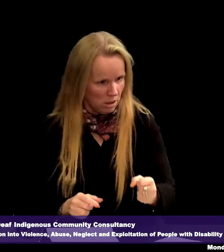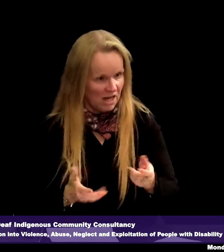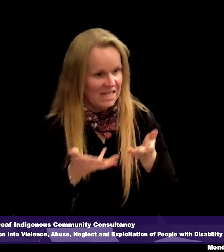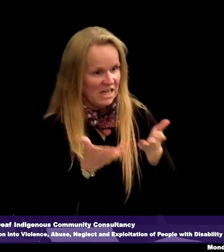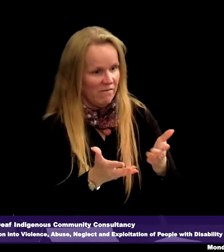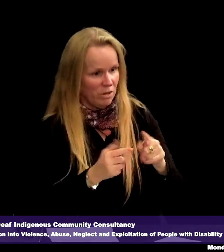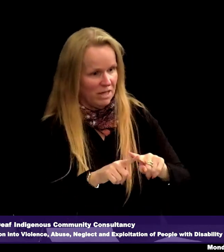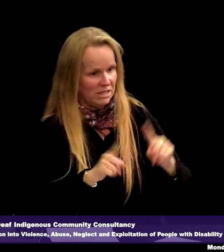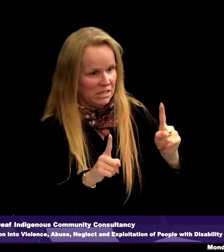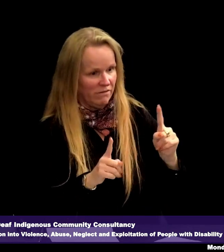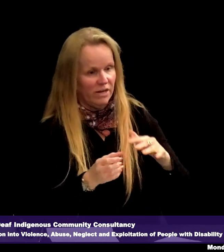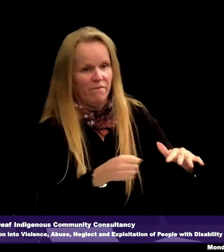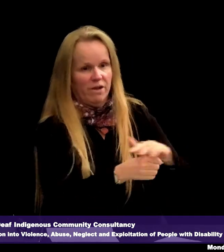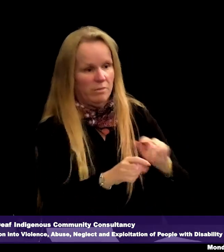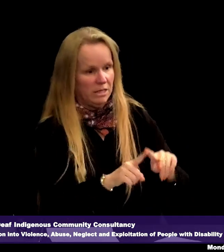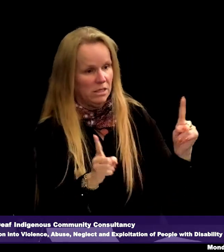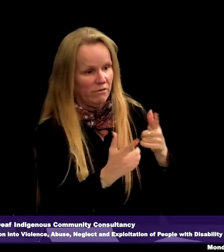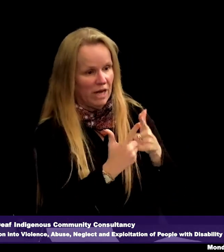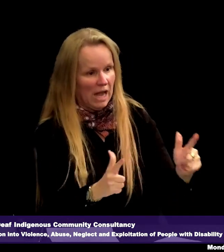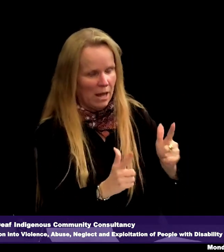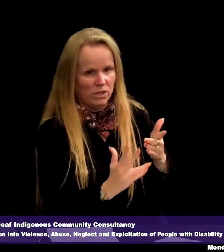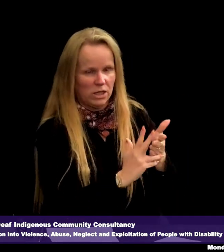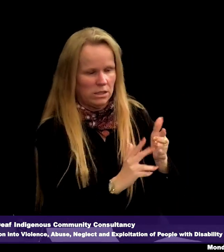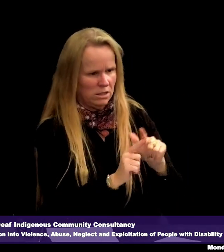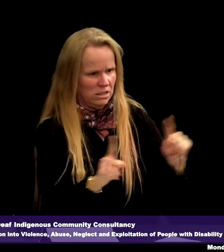environment and from their country and they are put into a different environment with a